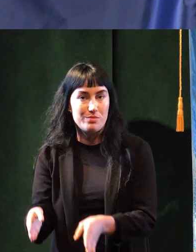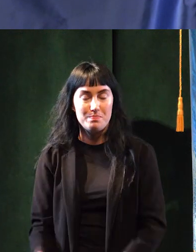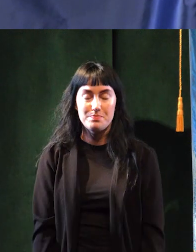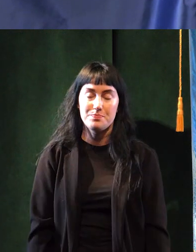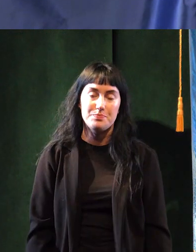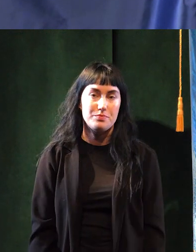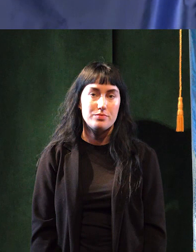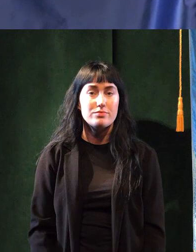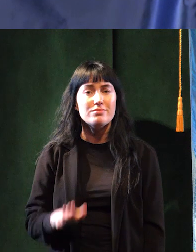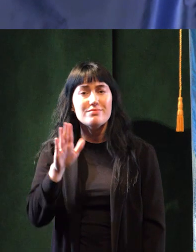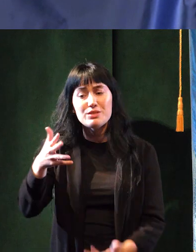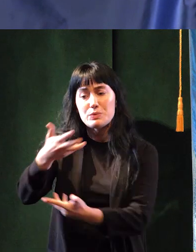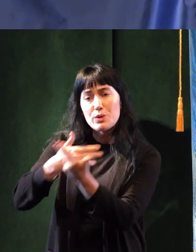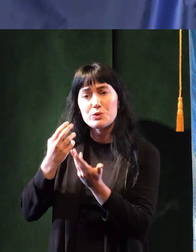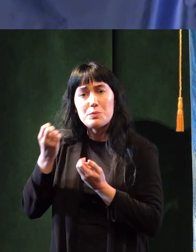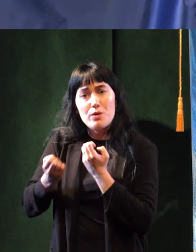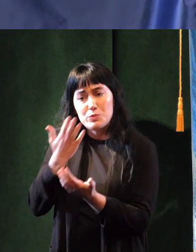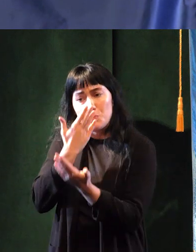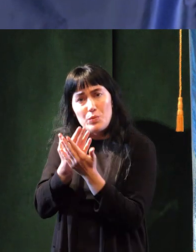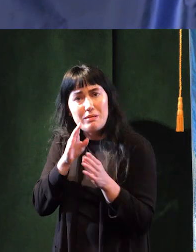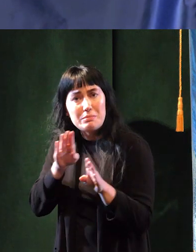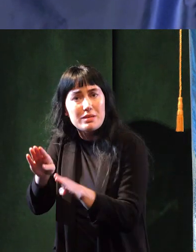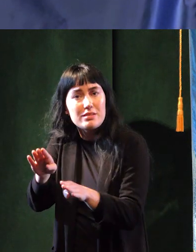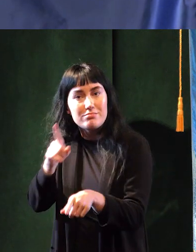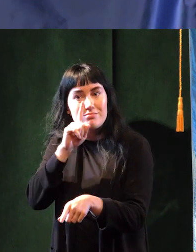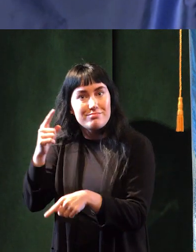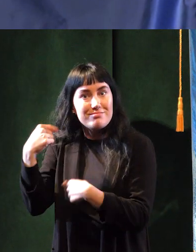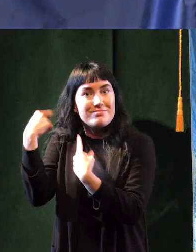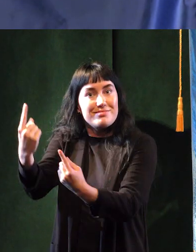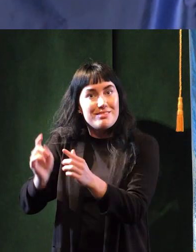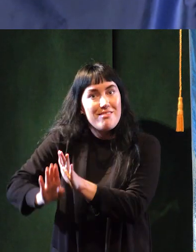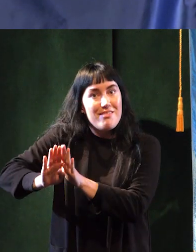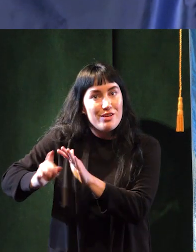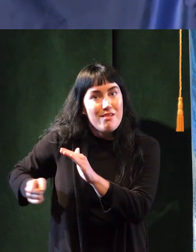as a person your social and emotional well-being has been on its own journey